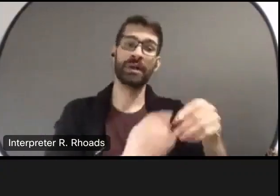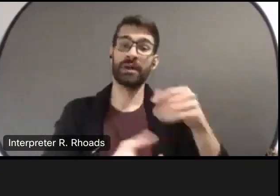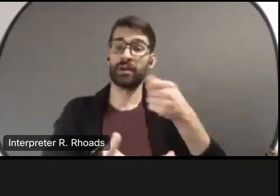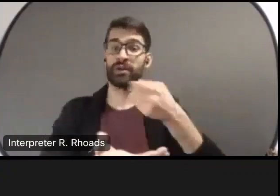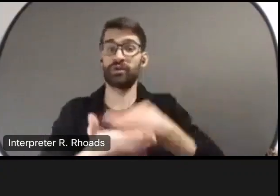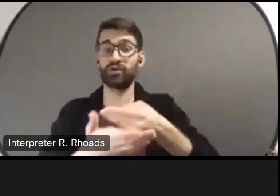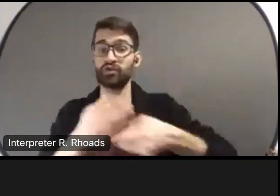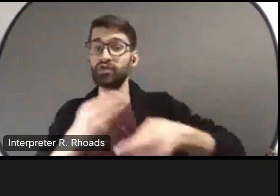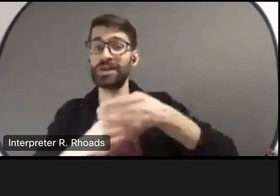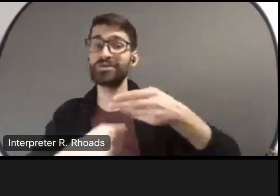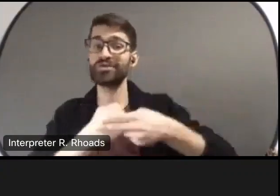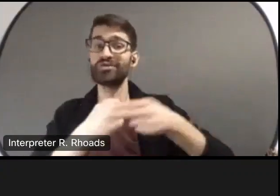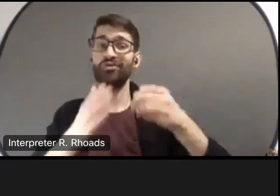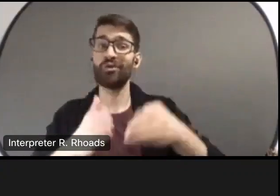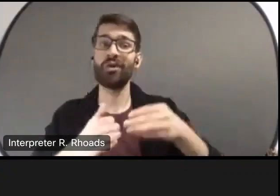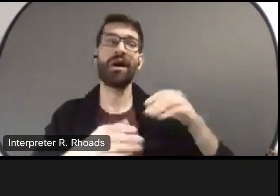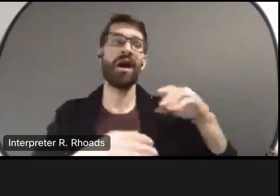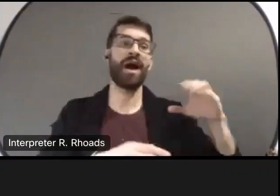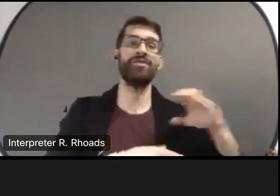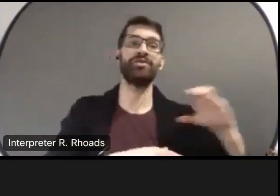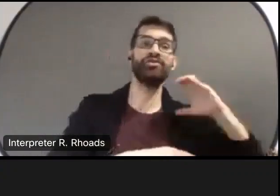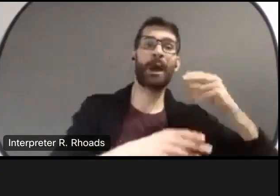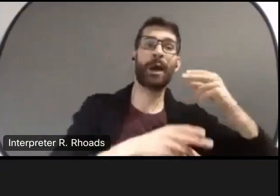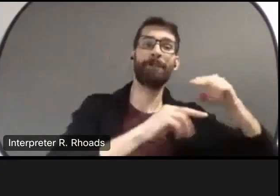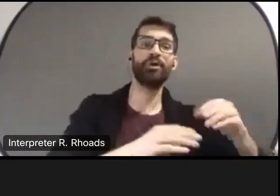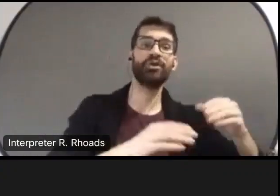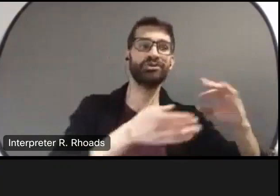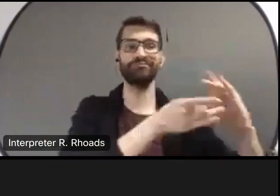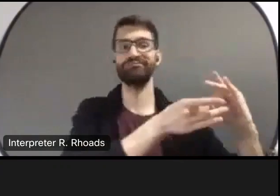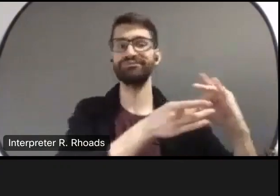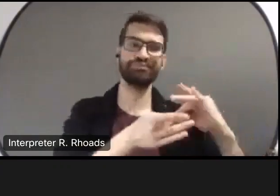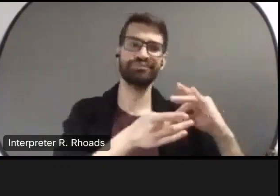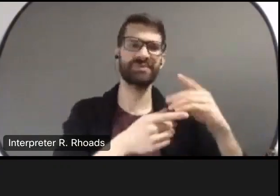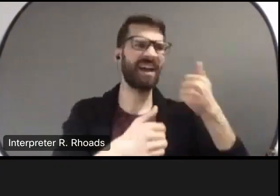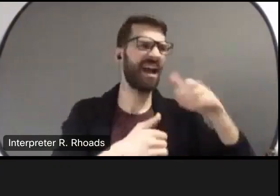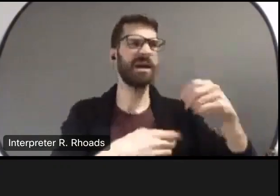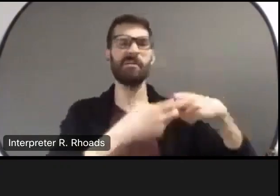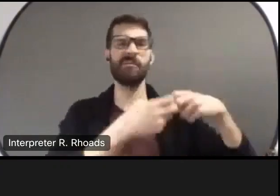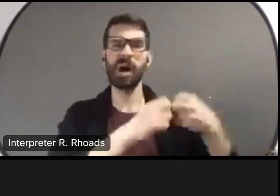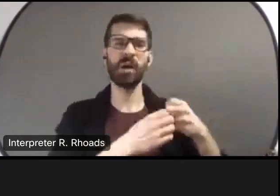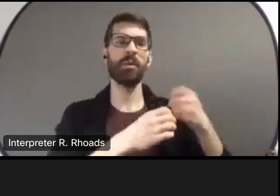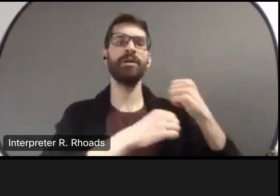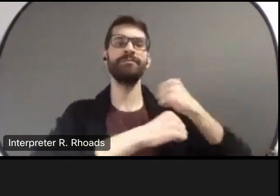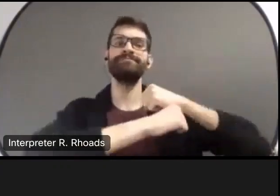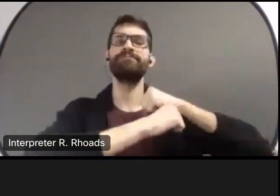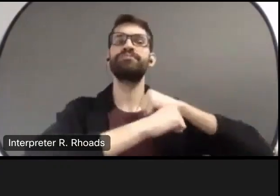okay, in the event of any financial impropriety. So it's a bonding of the treasurer and the